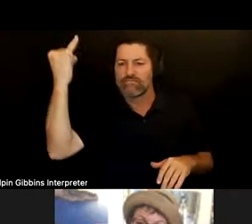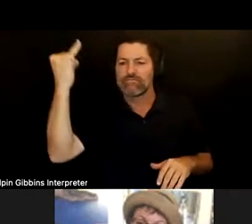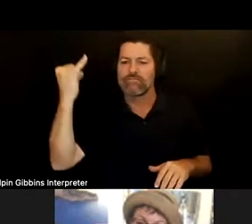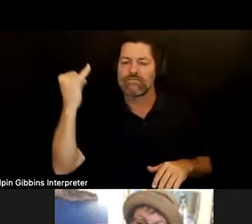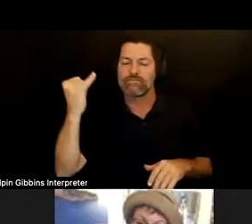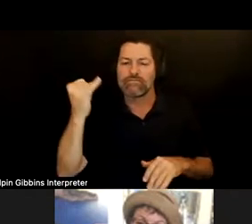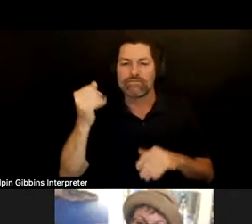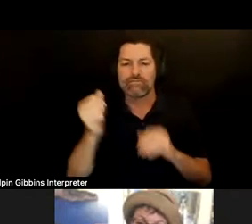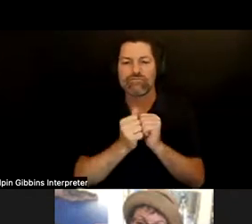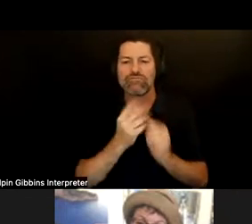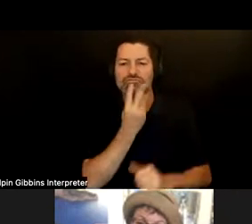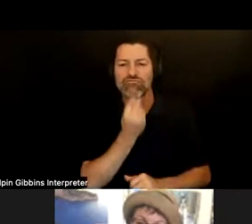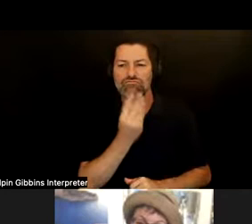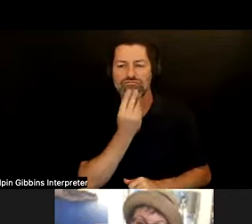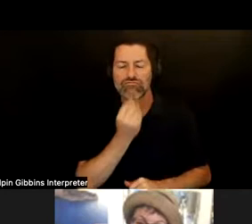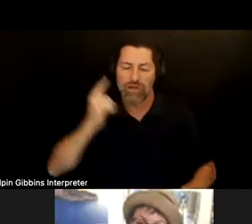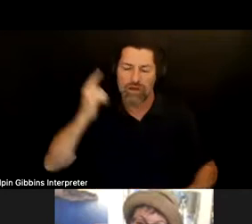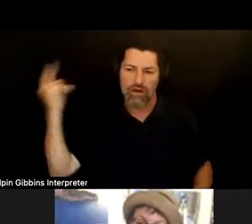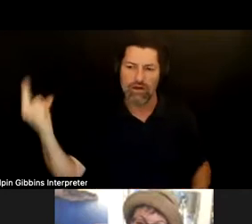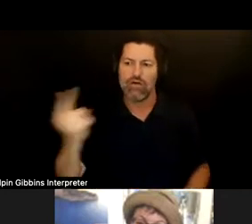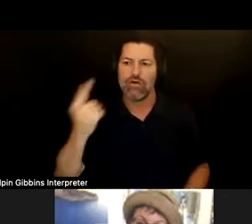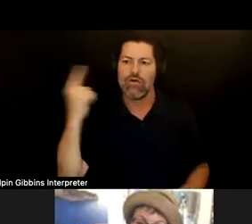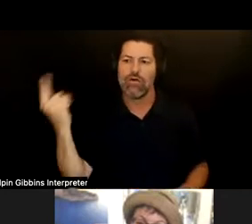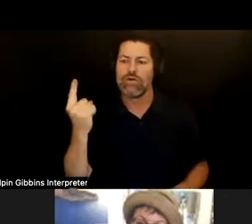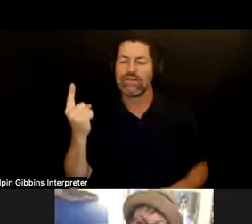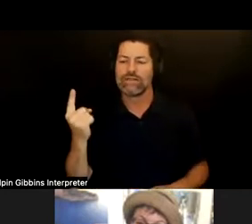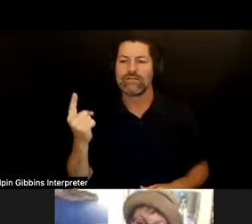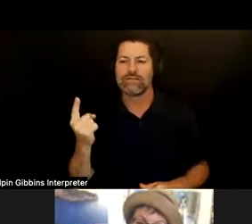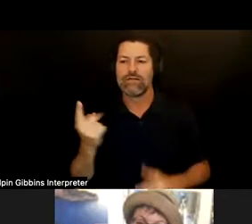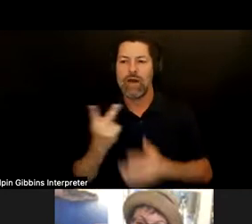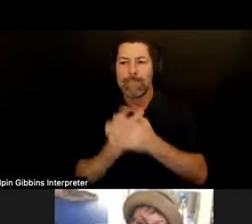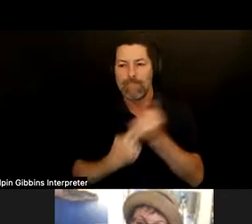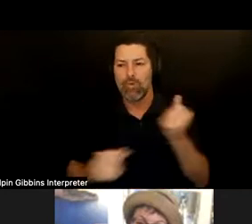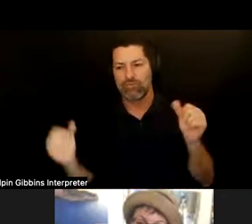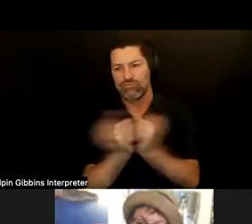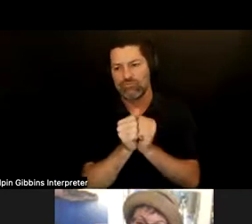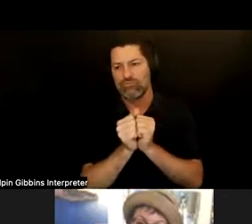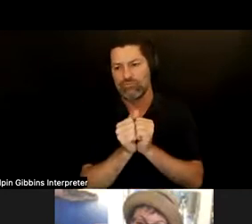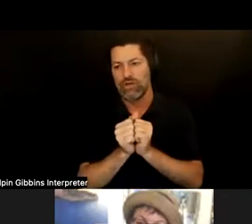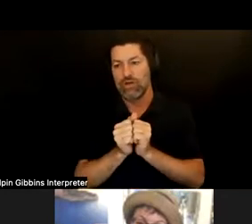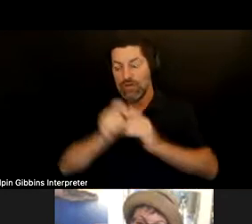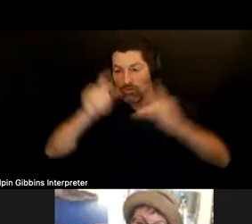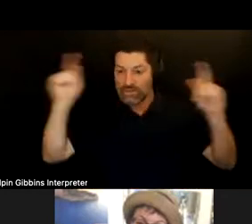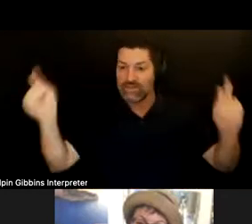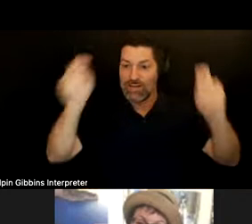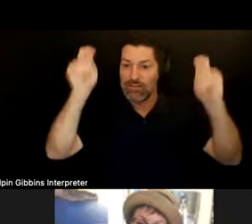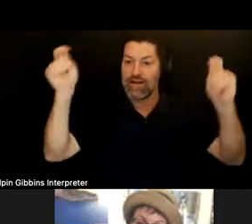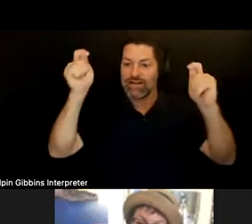19:25:54 there's always this kind of both and right we're celebrating, and we're remembering